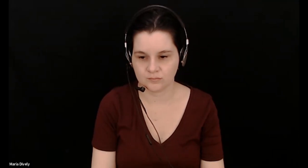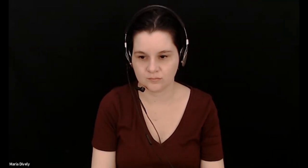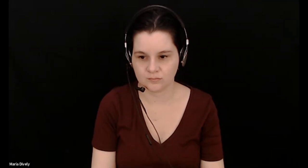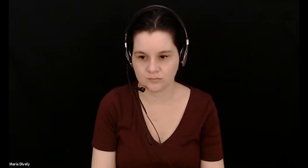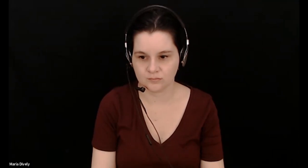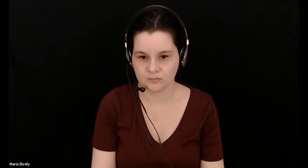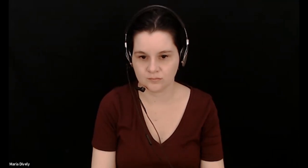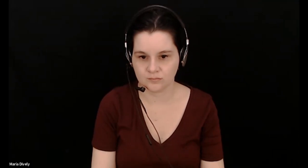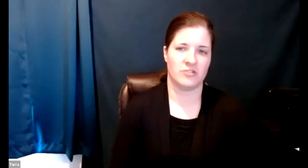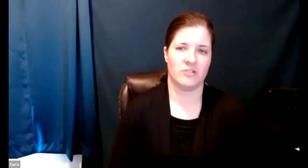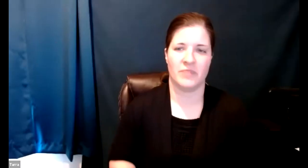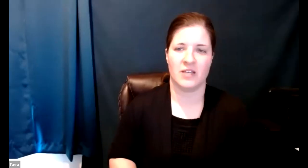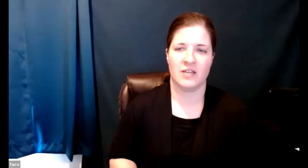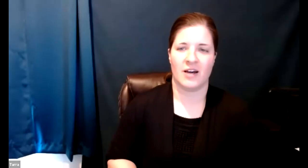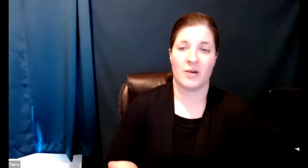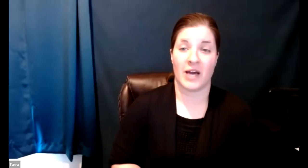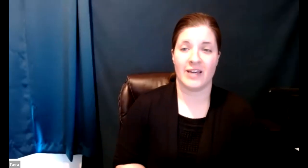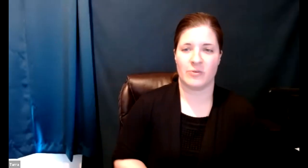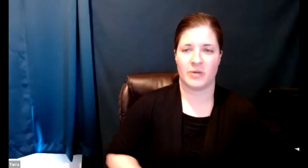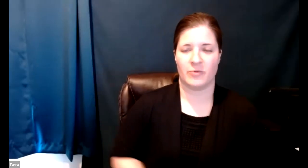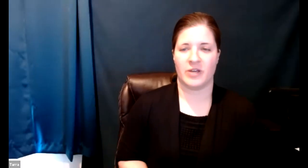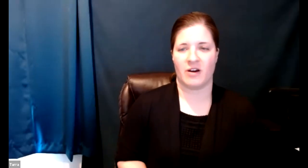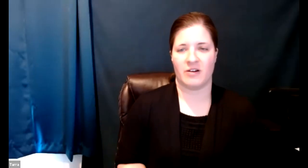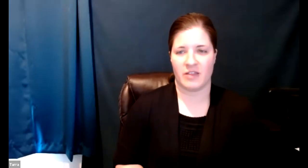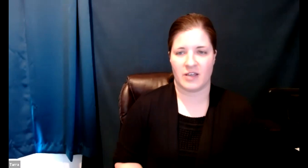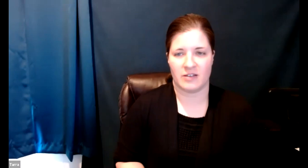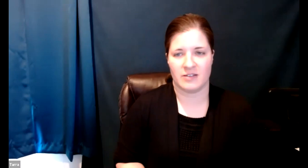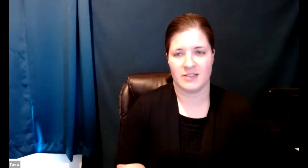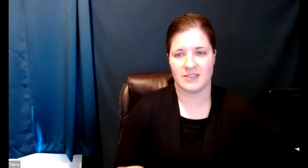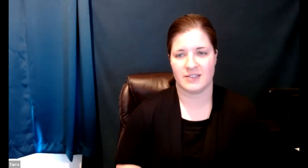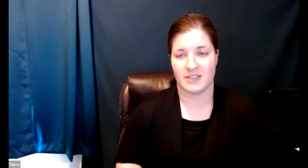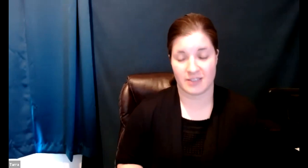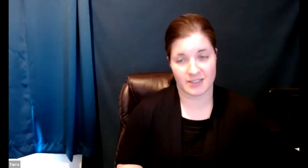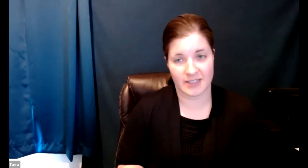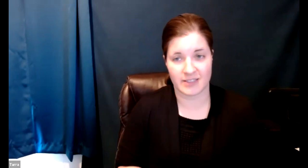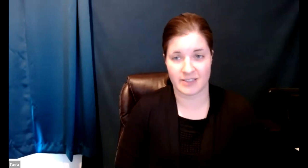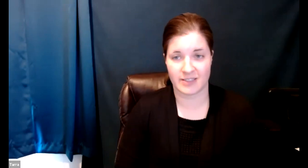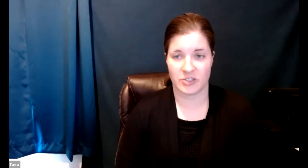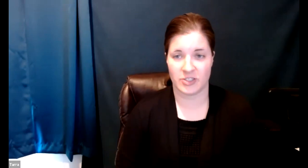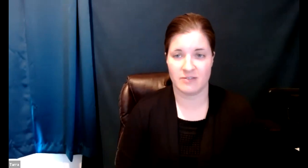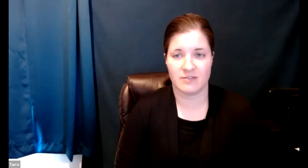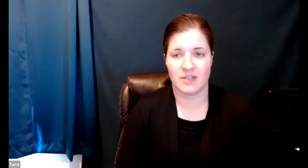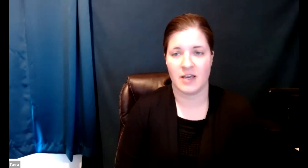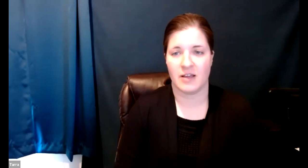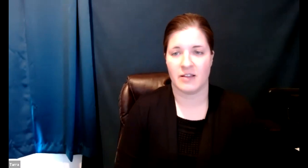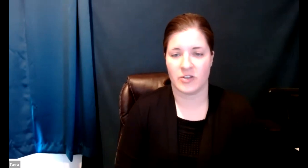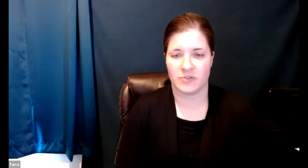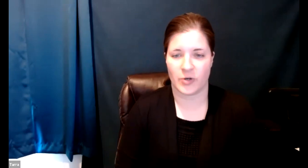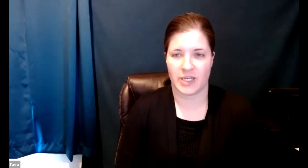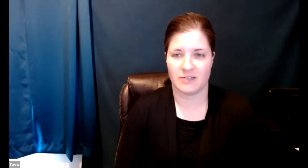Jessalyn: Welcome, Roger.